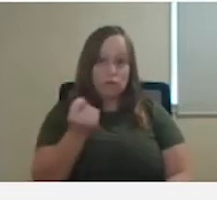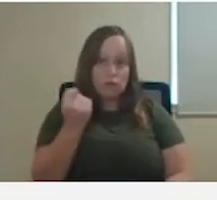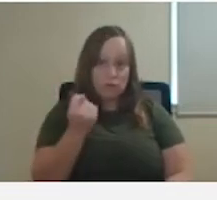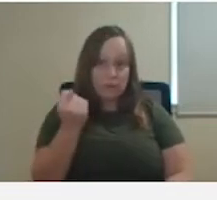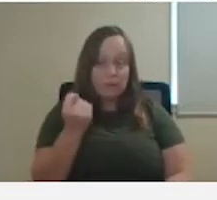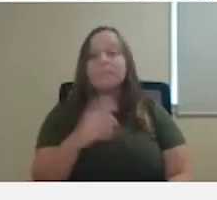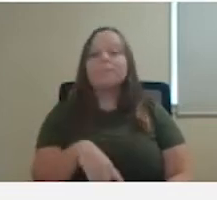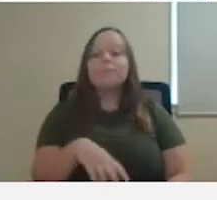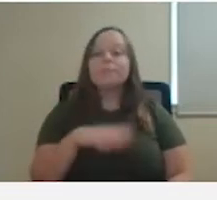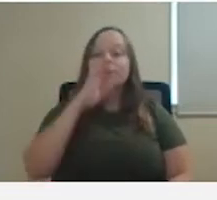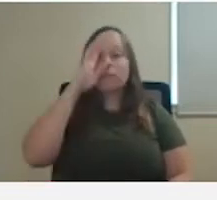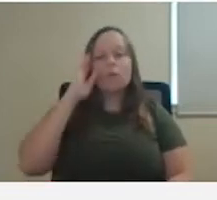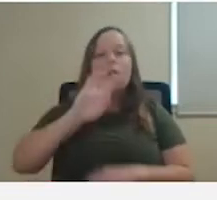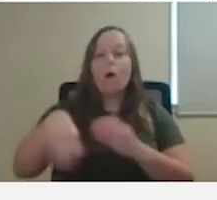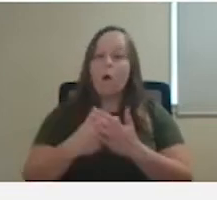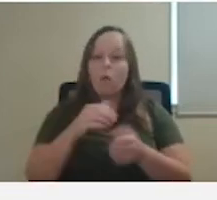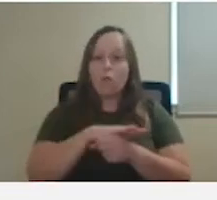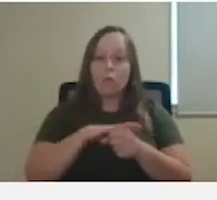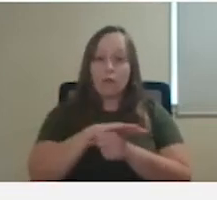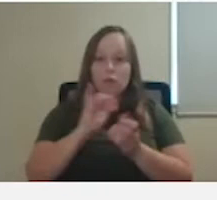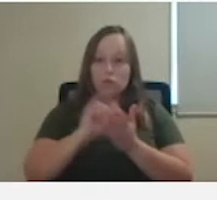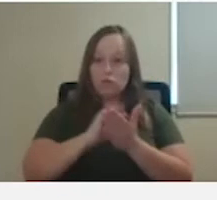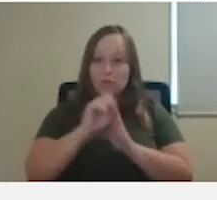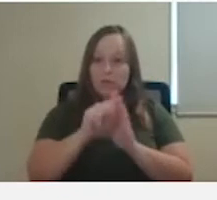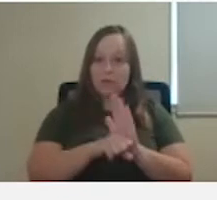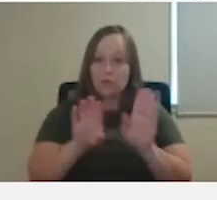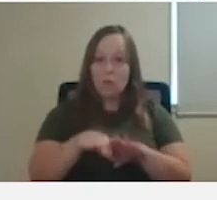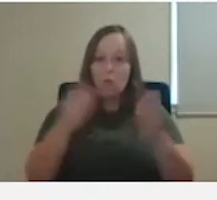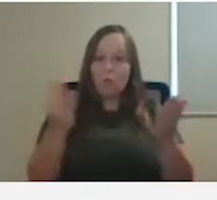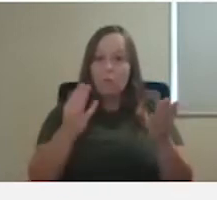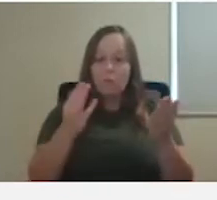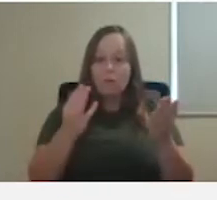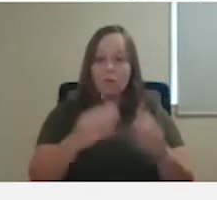And all polls across the state are open from 9:00 AM--